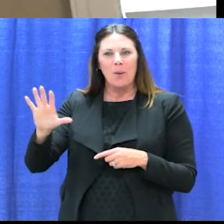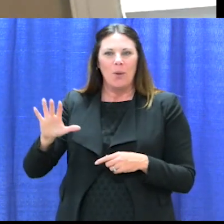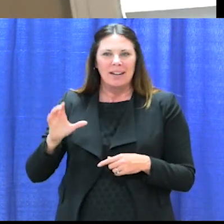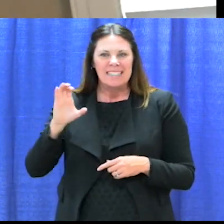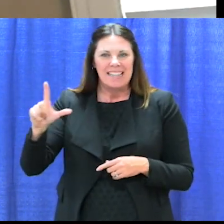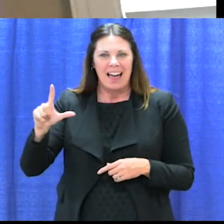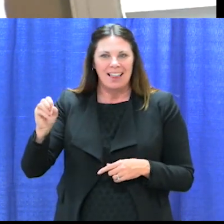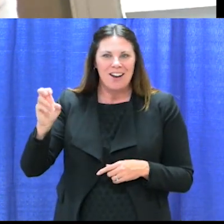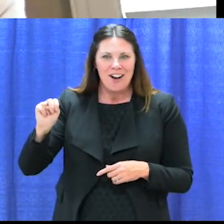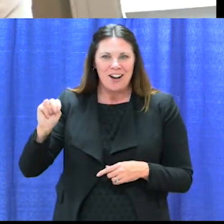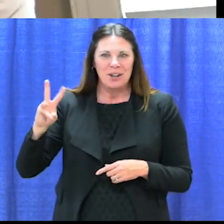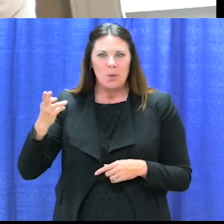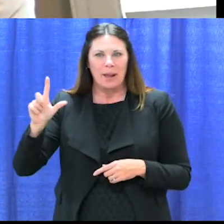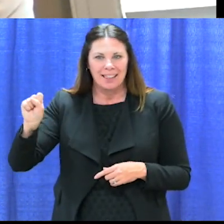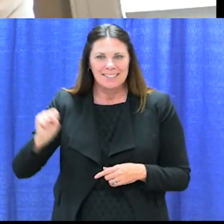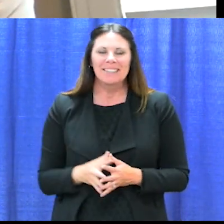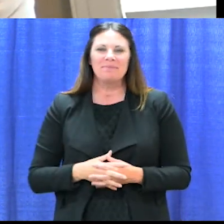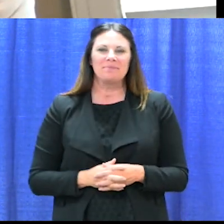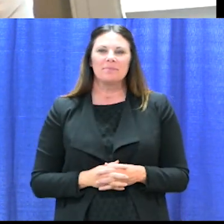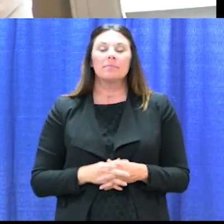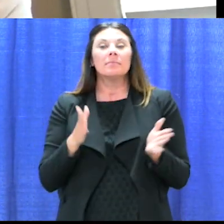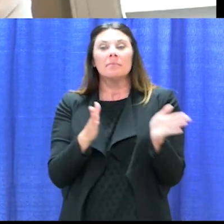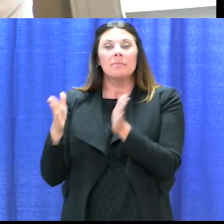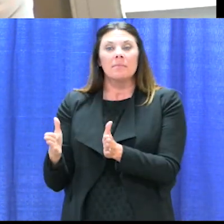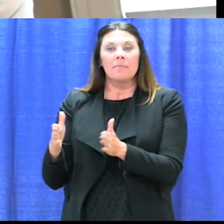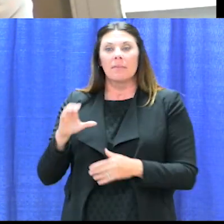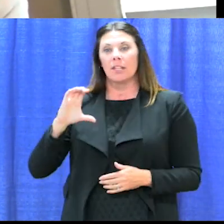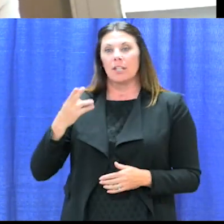Move on to Charter Spectrum. Let them answer the questions.